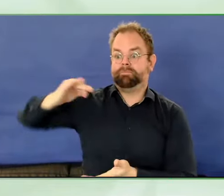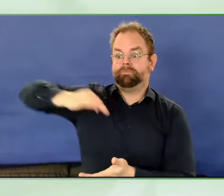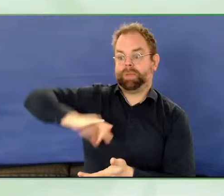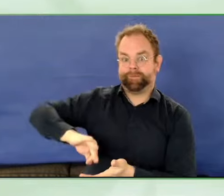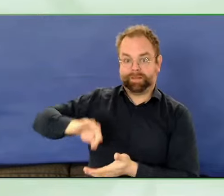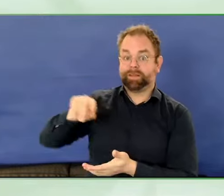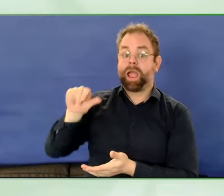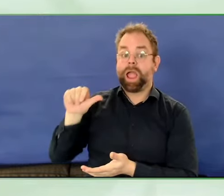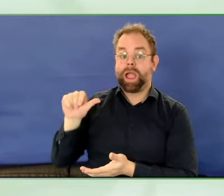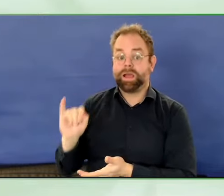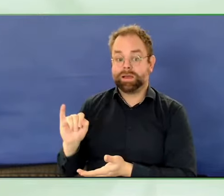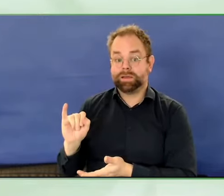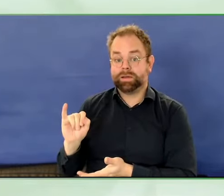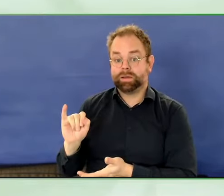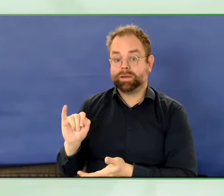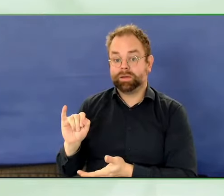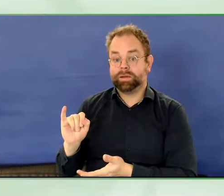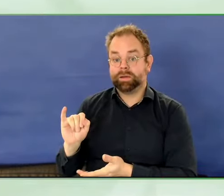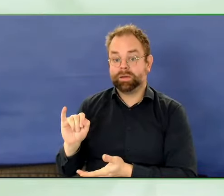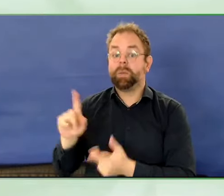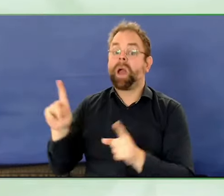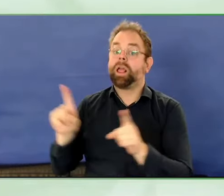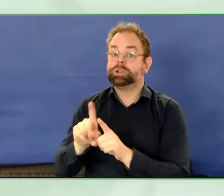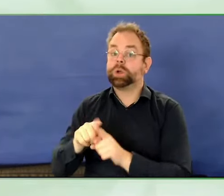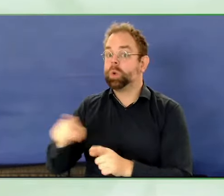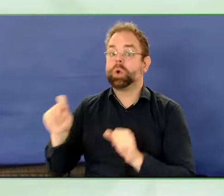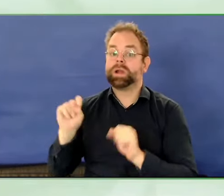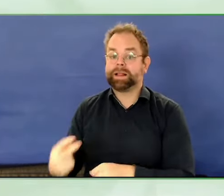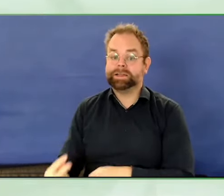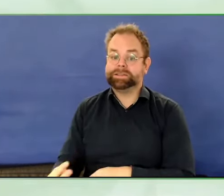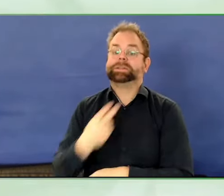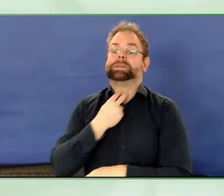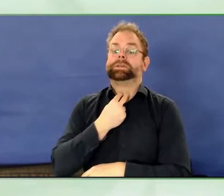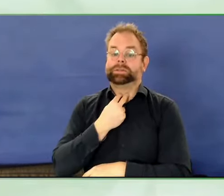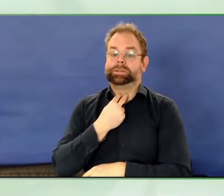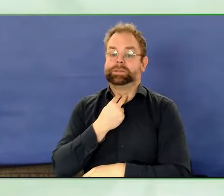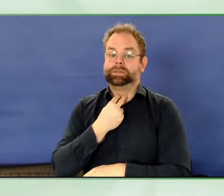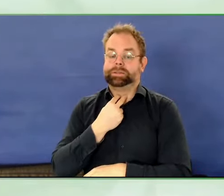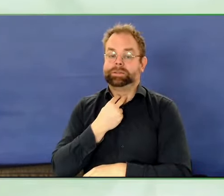the outliers out. That is one thing we are really very cautious about.